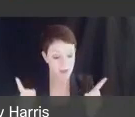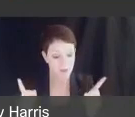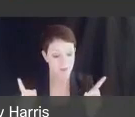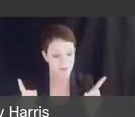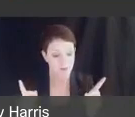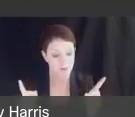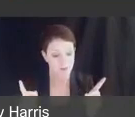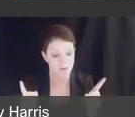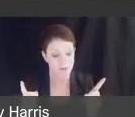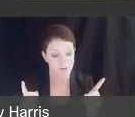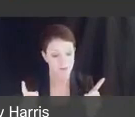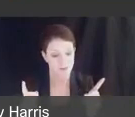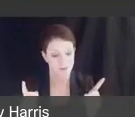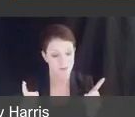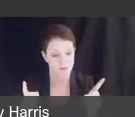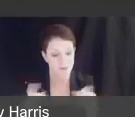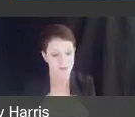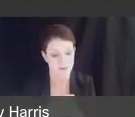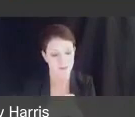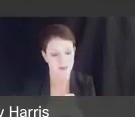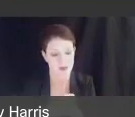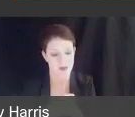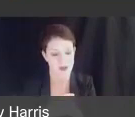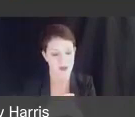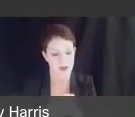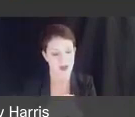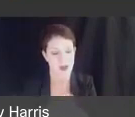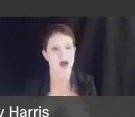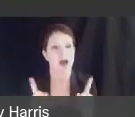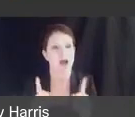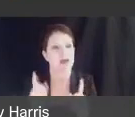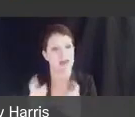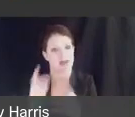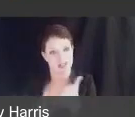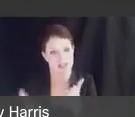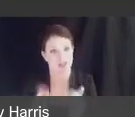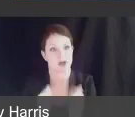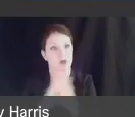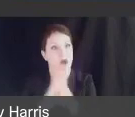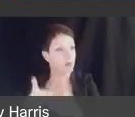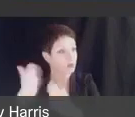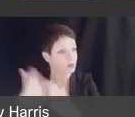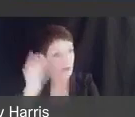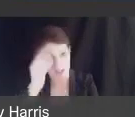I have, you know, made it clear to the Secretary that we're up and running here and anything that